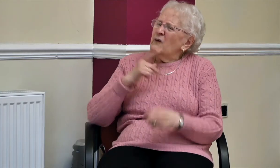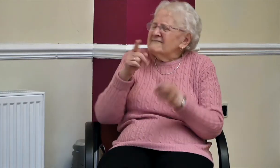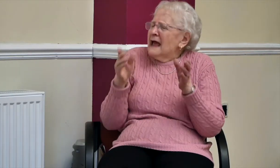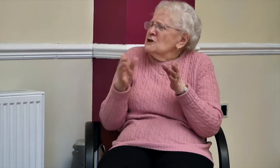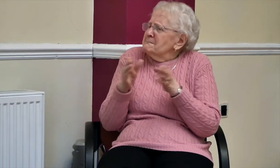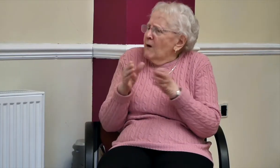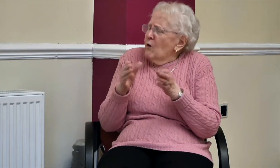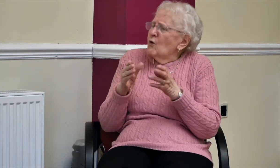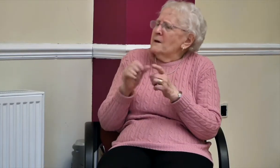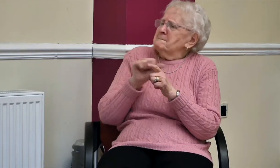Oh, that was very small.